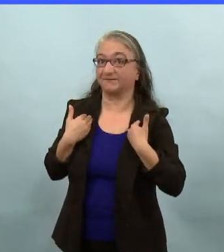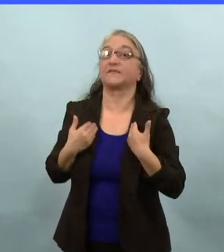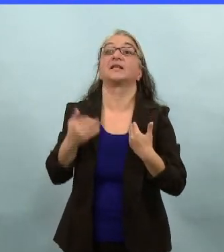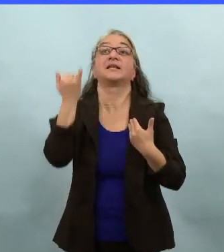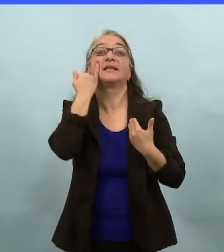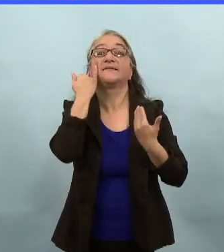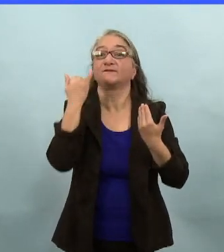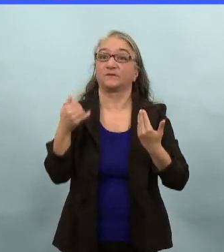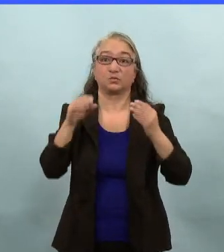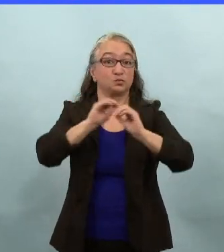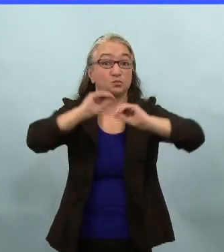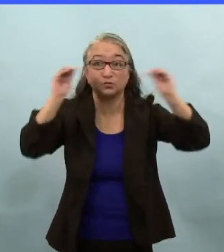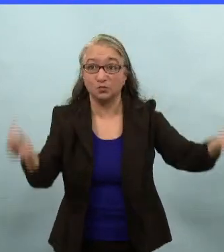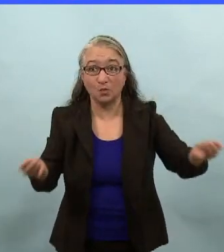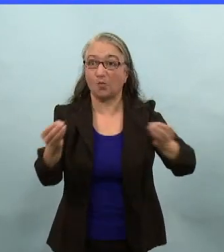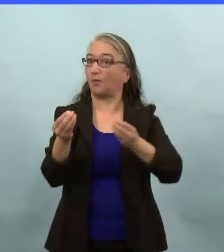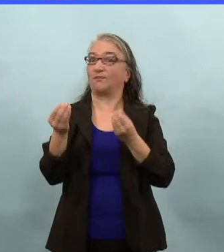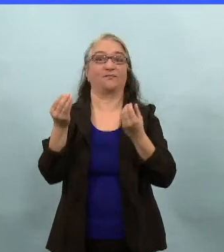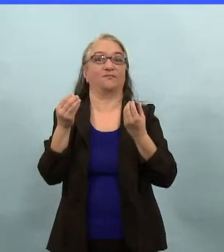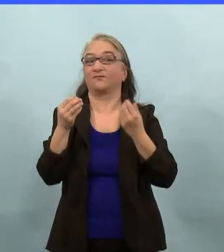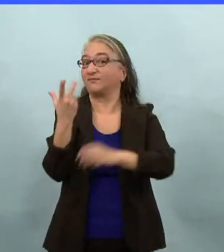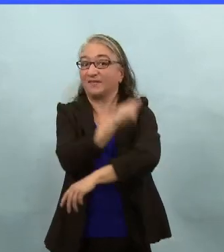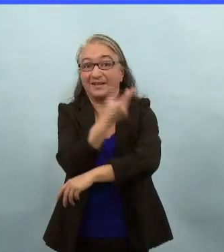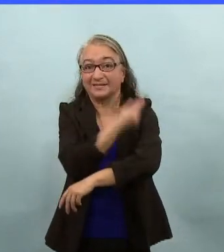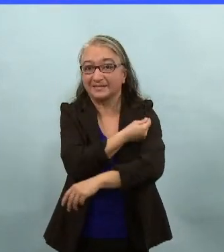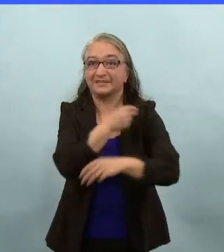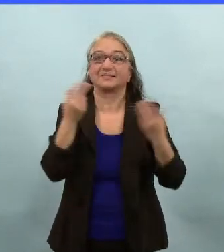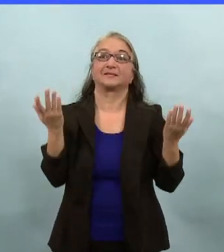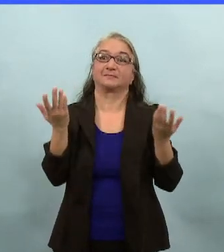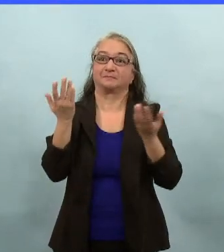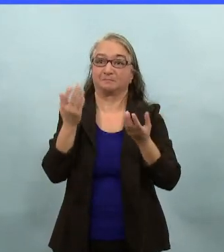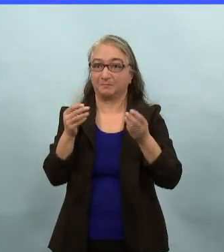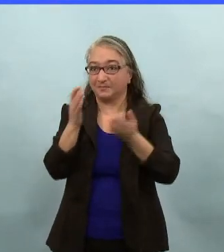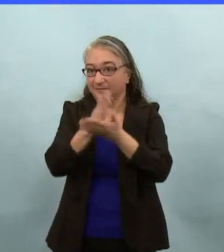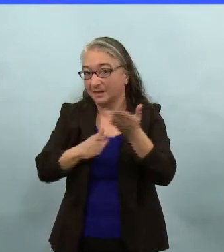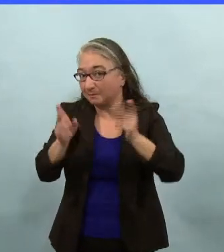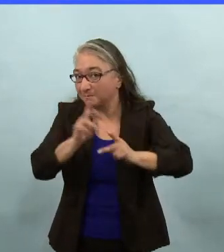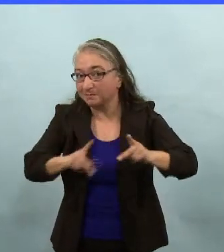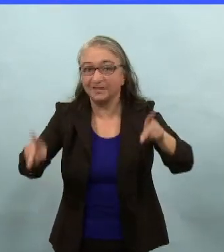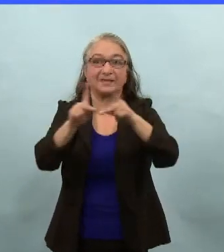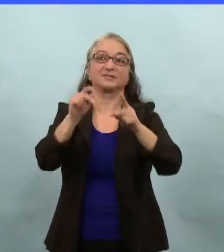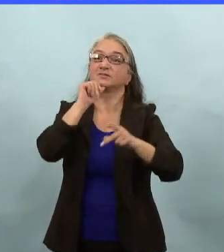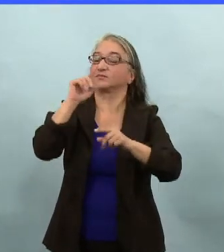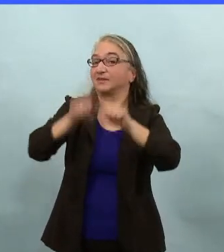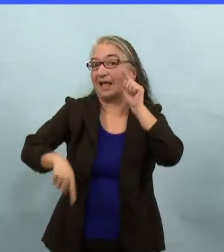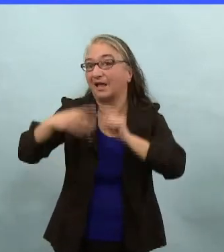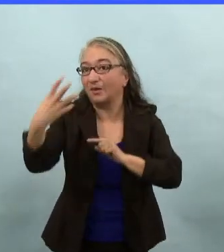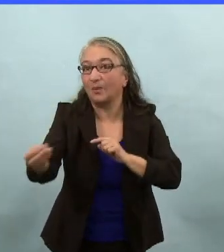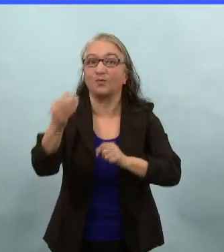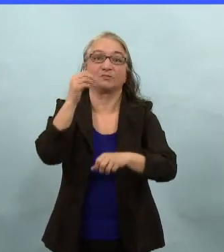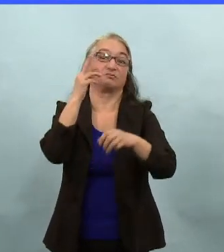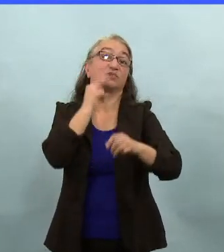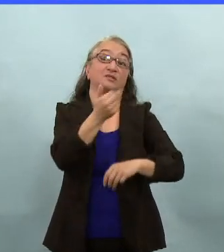cannot go you cannot dine in you cannot be at a gym so we have restrictions in place please